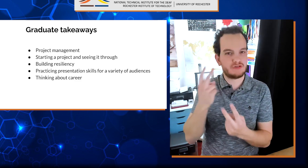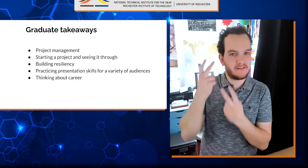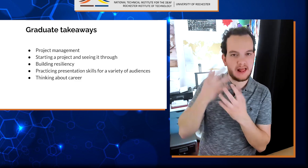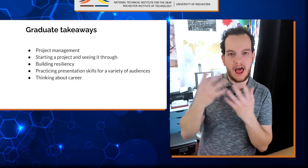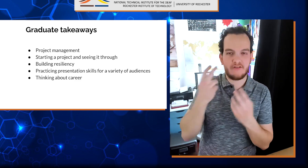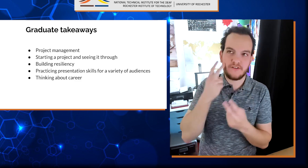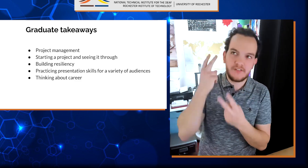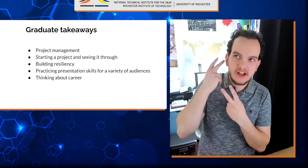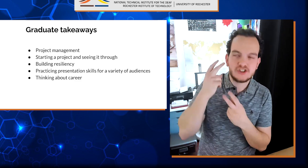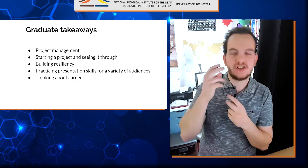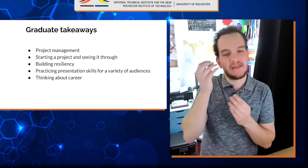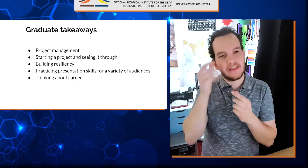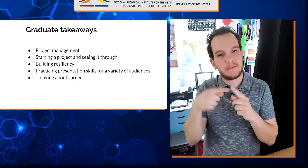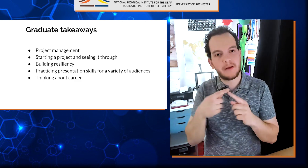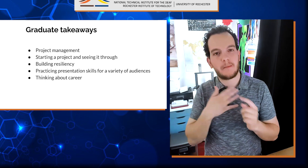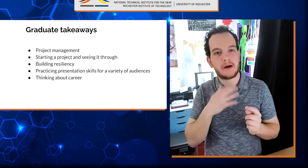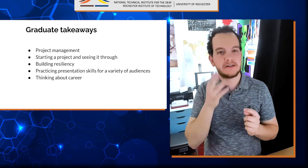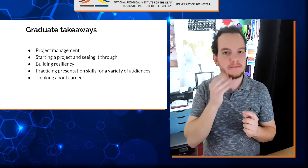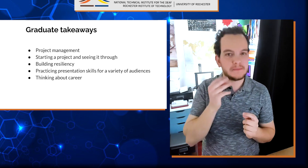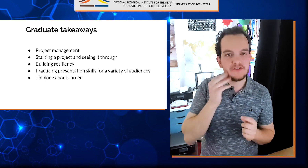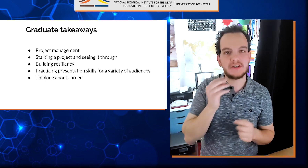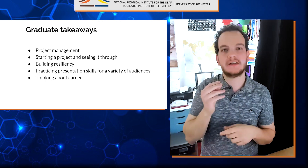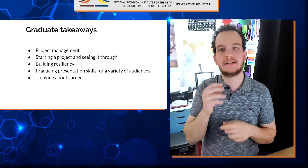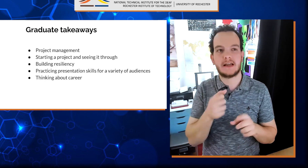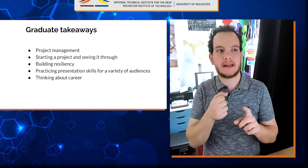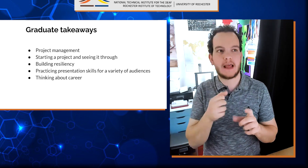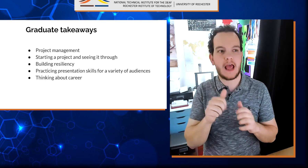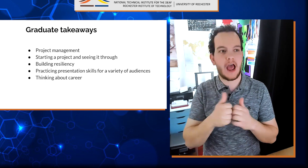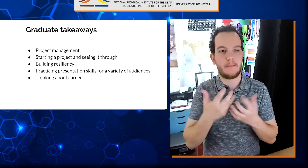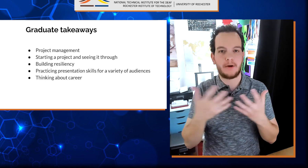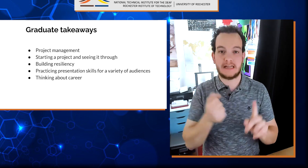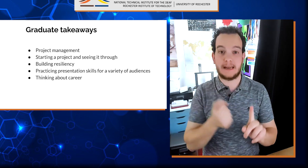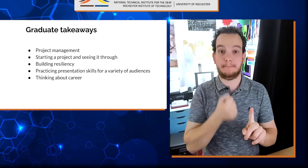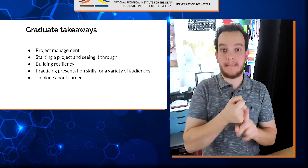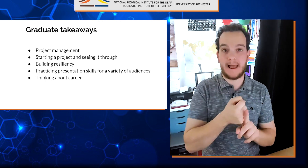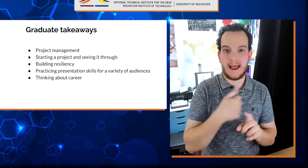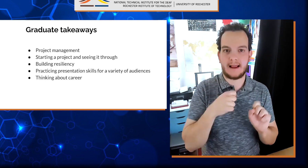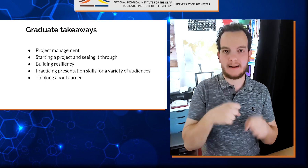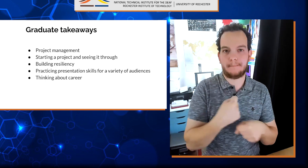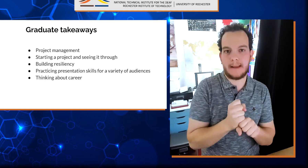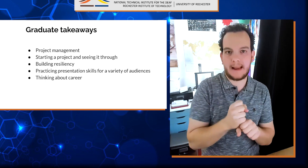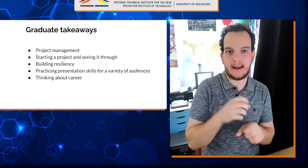That took a lot of reflection and self-analysis, thinking about my skills